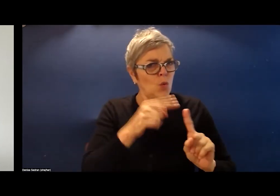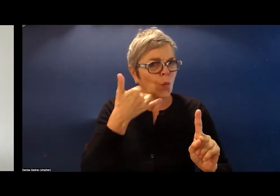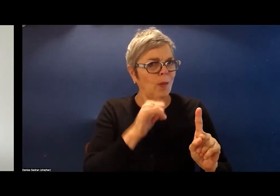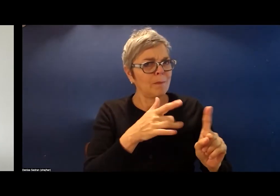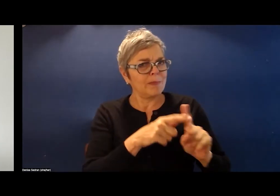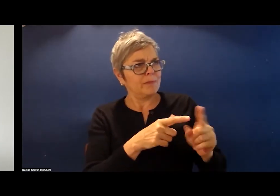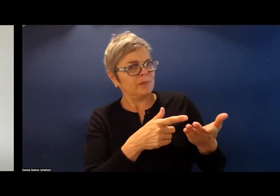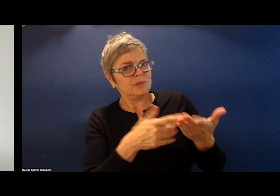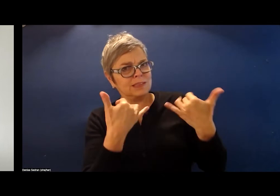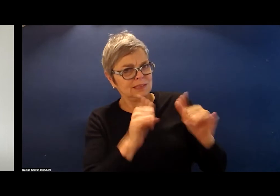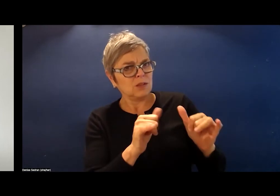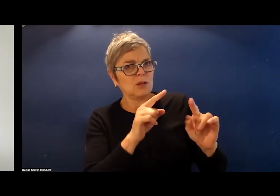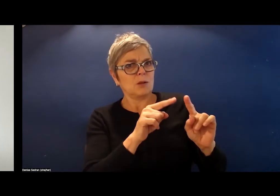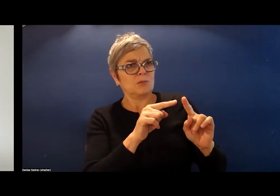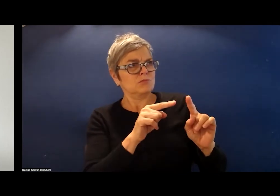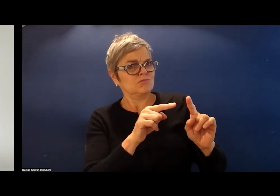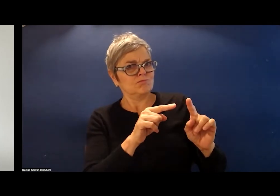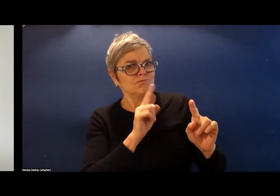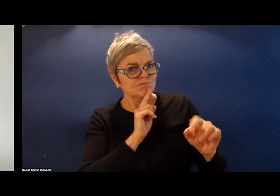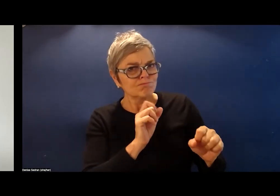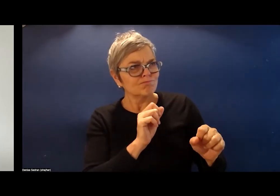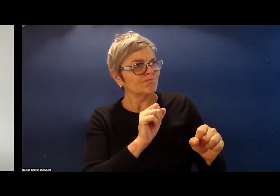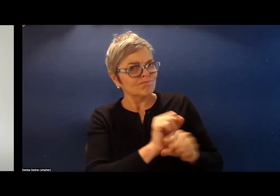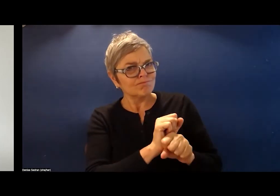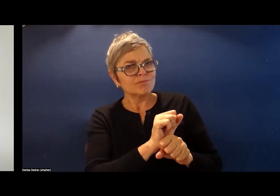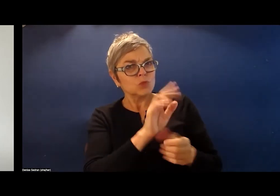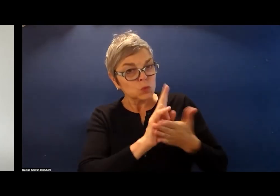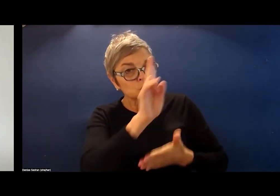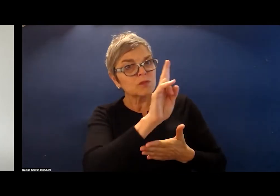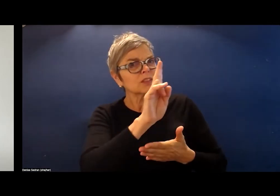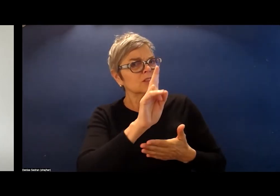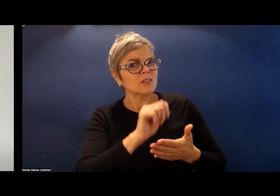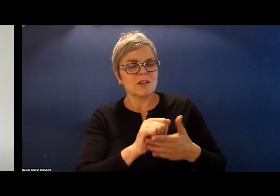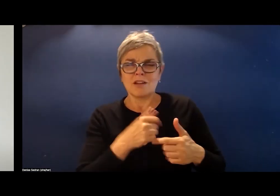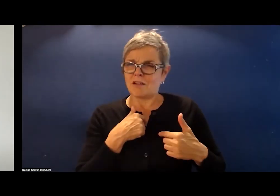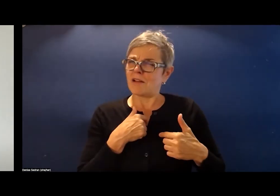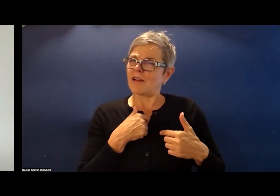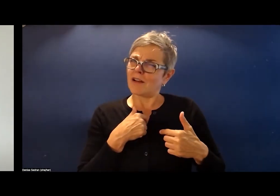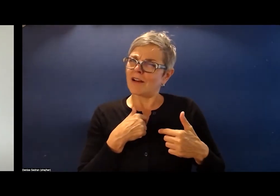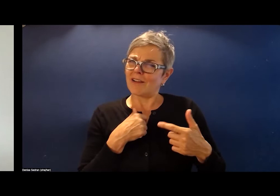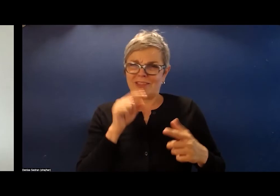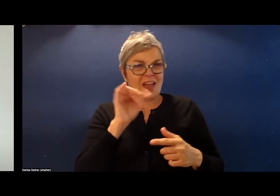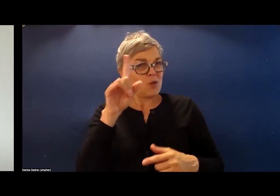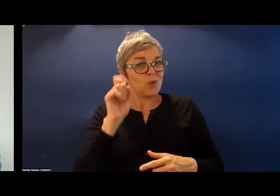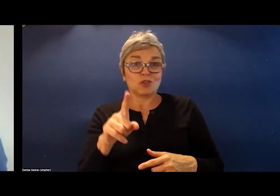And I'm really challenged and compelled by that question and it's ongoing irresolvability.